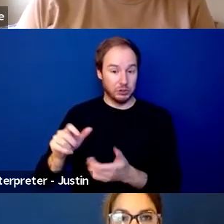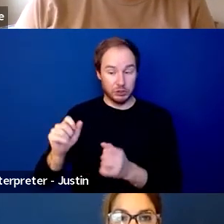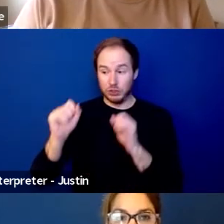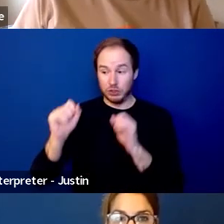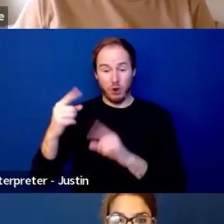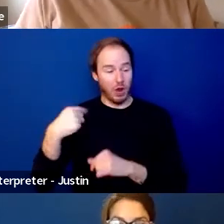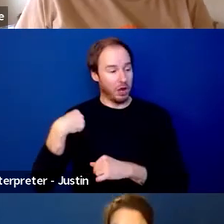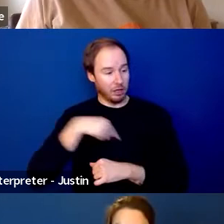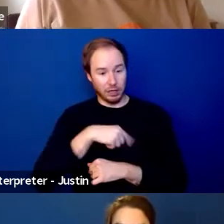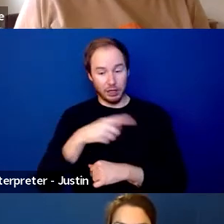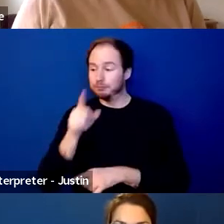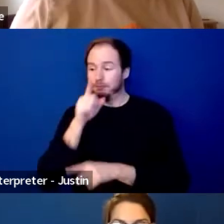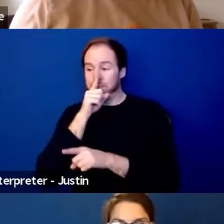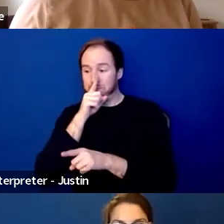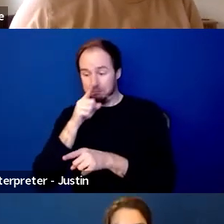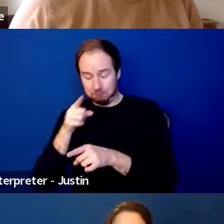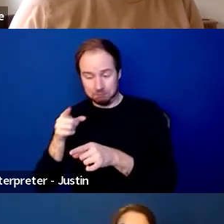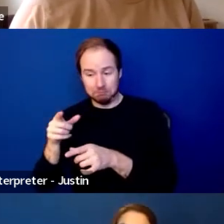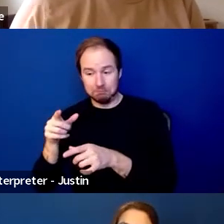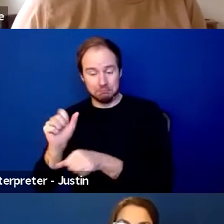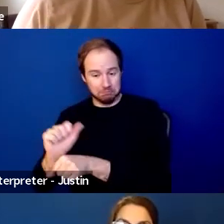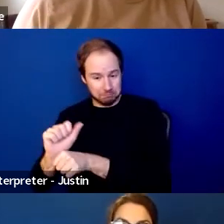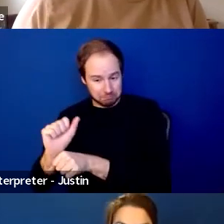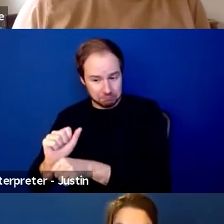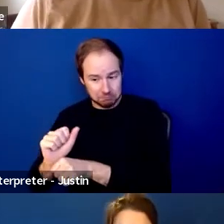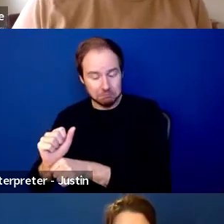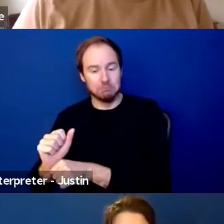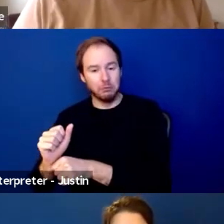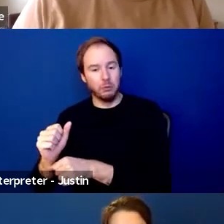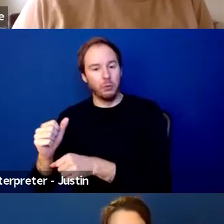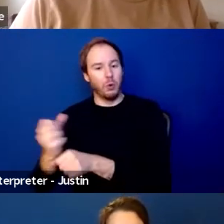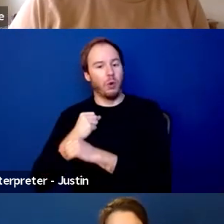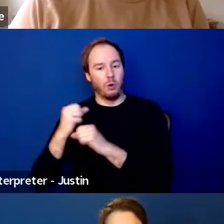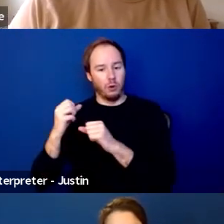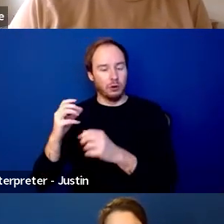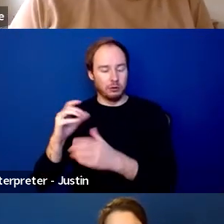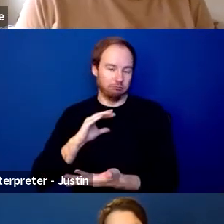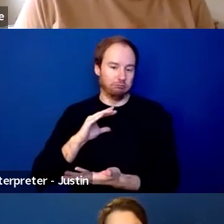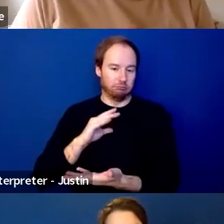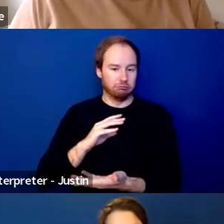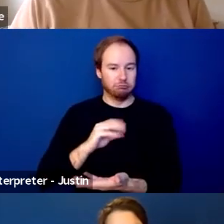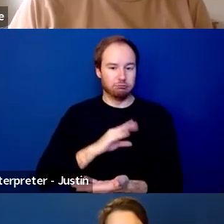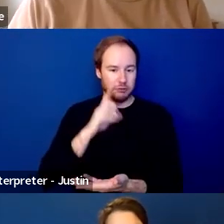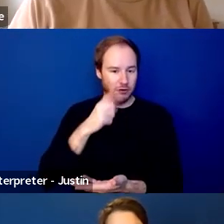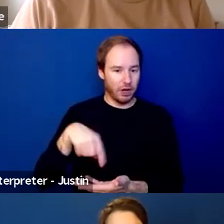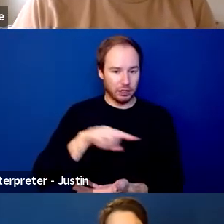She didn't tell any of us about it. And then maybe most importantly,